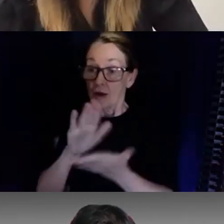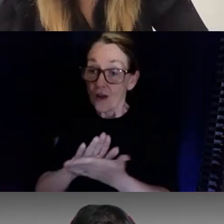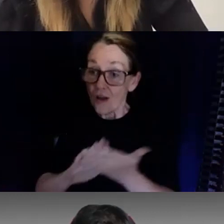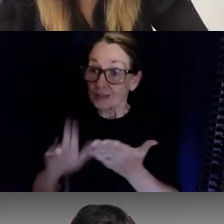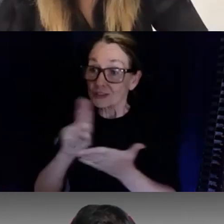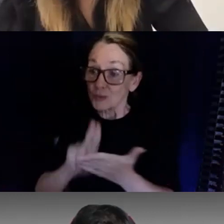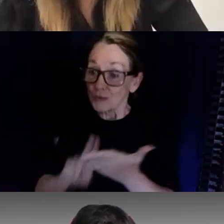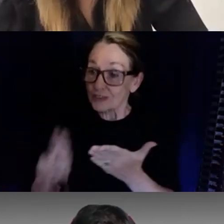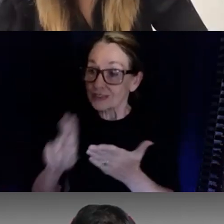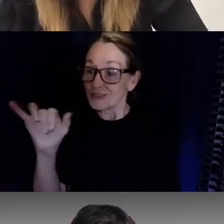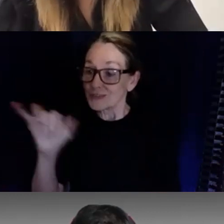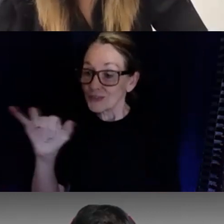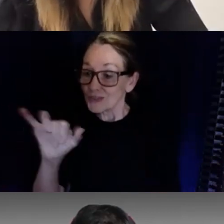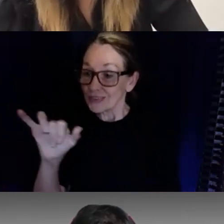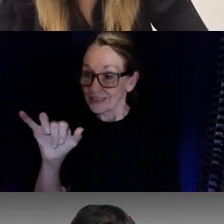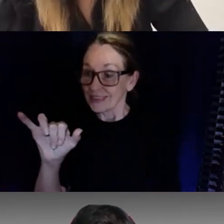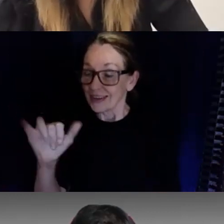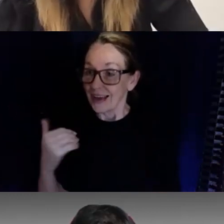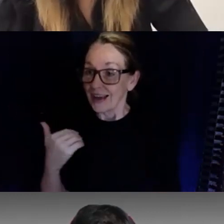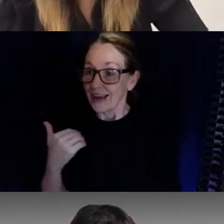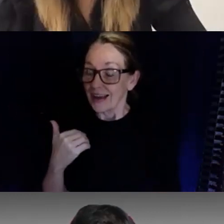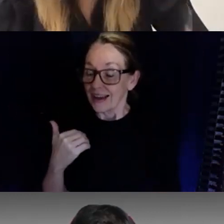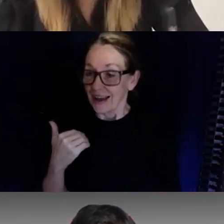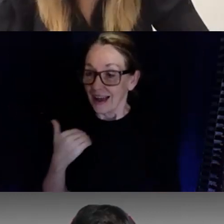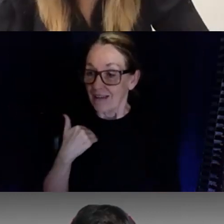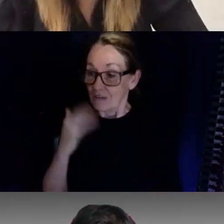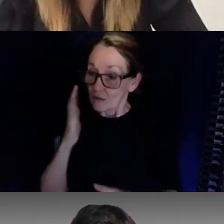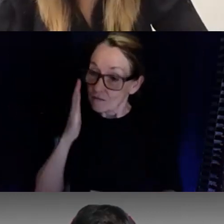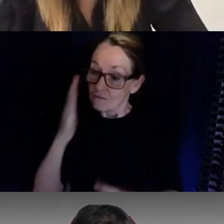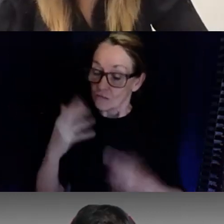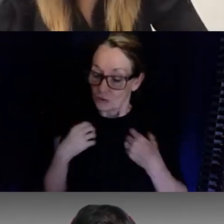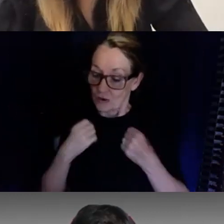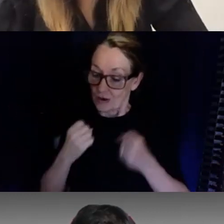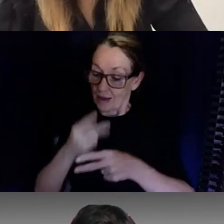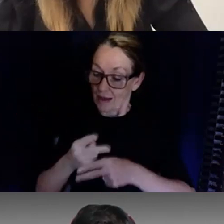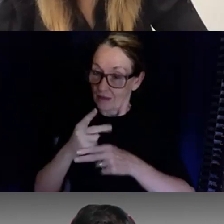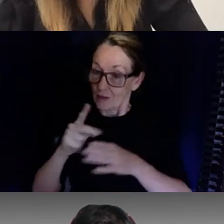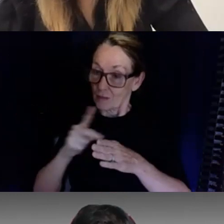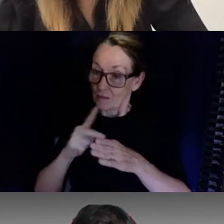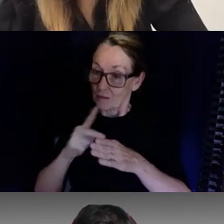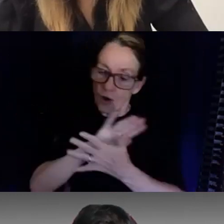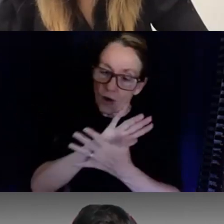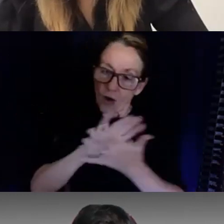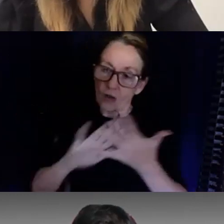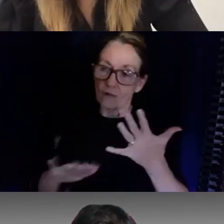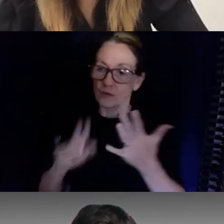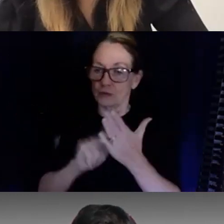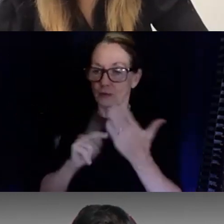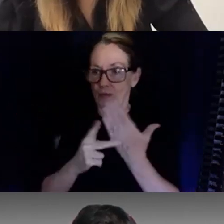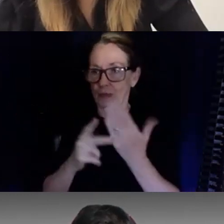SO, YEAH, SO I THINK WE HAVE A LOT OF DIFFERENT AVENUES.